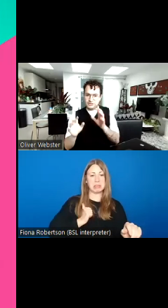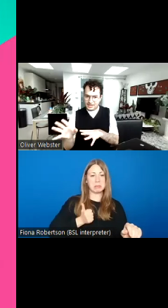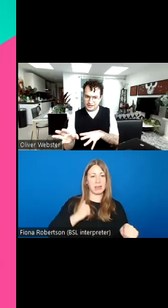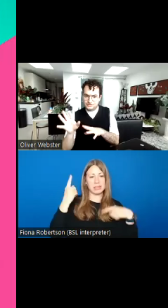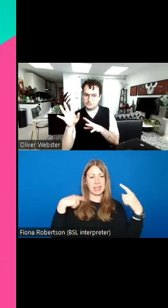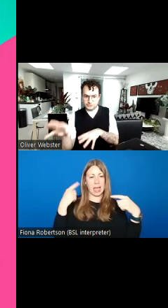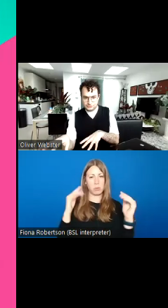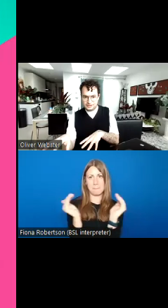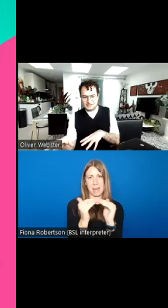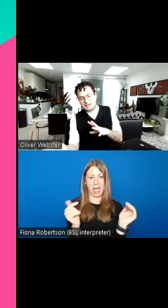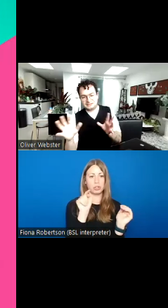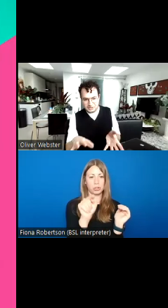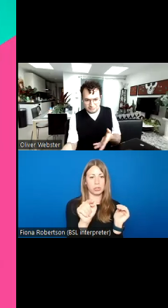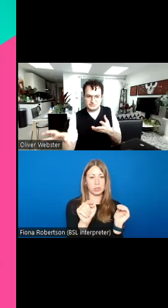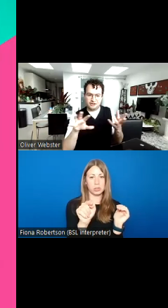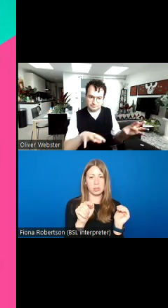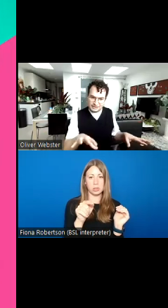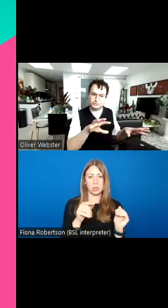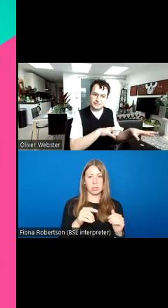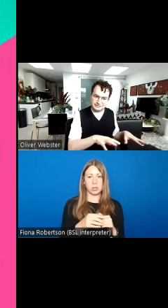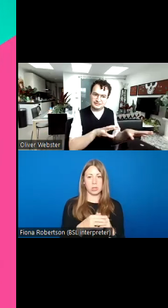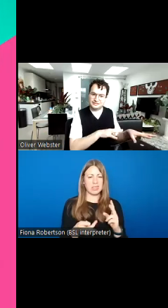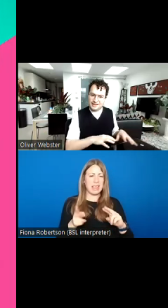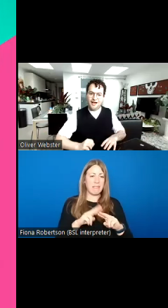Again, if you do, that becomes patronizing.